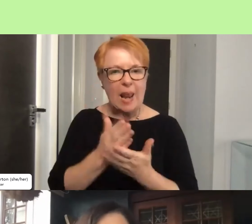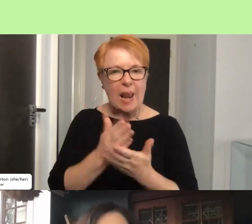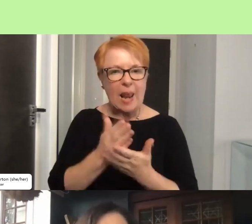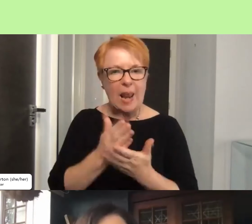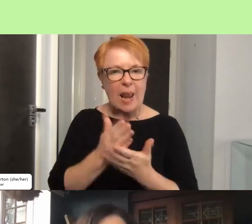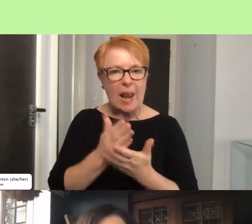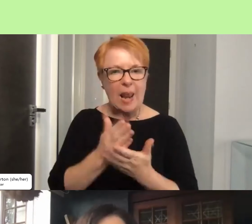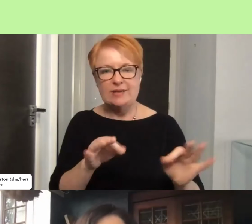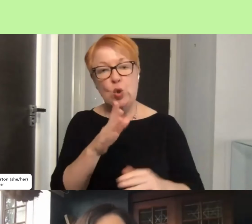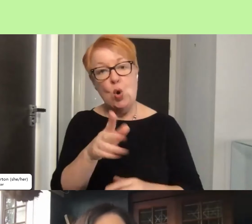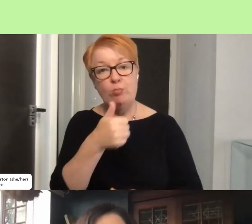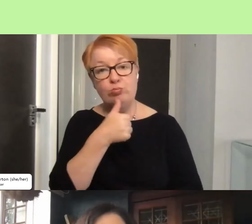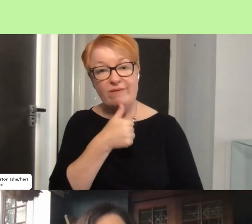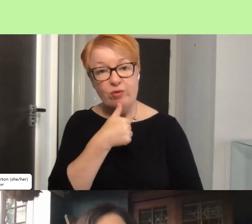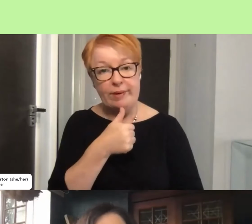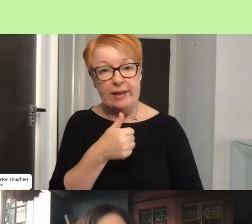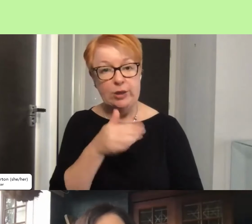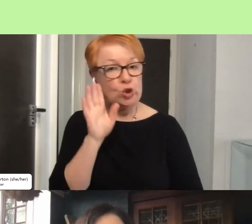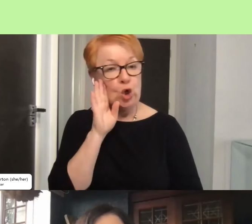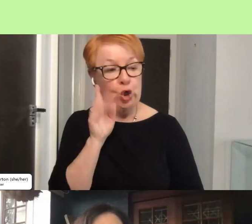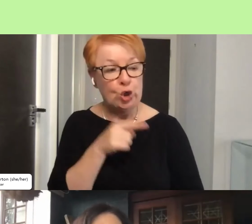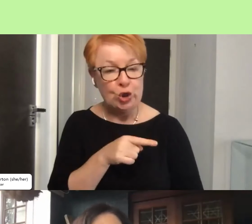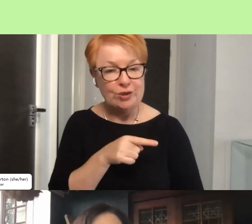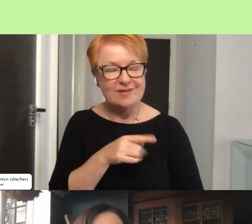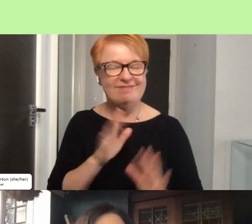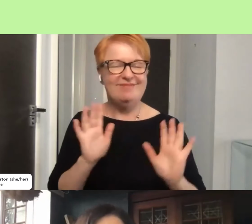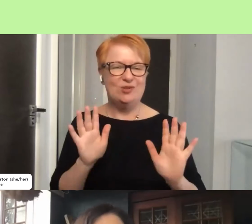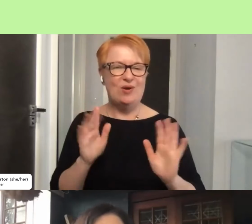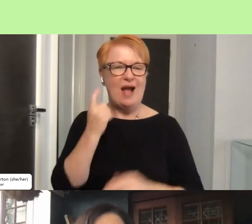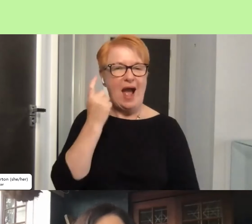And so, I'm thinking about that, as we’re thinking about who gets to be heard and who